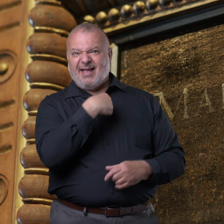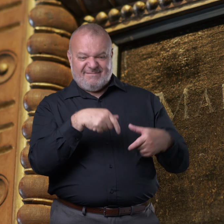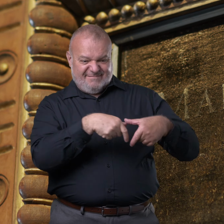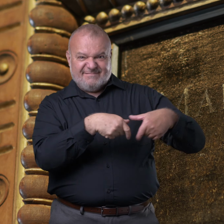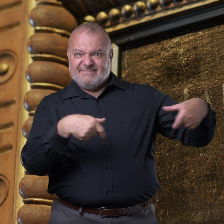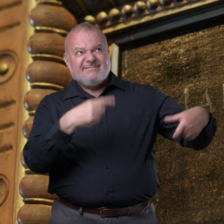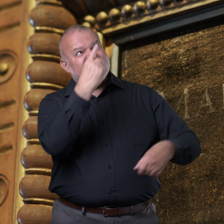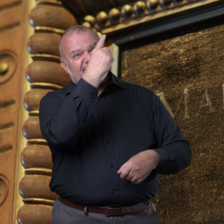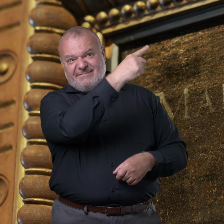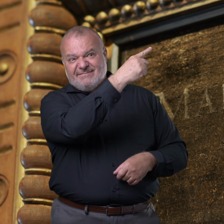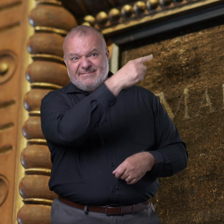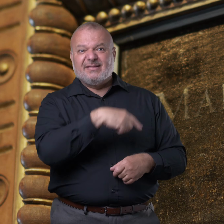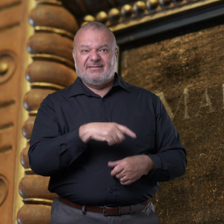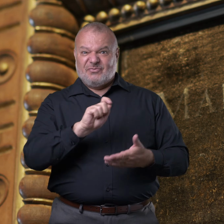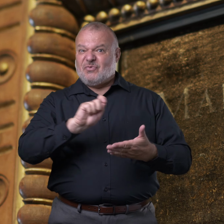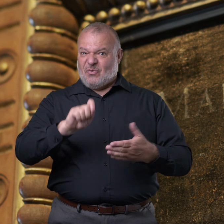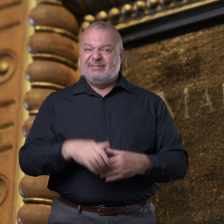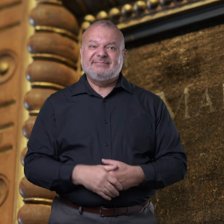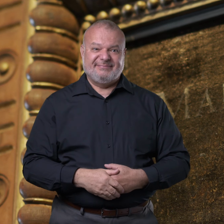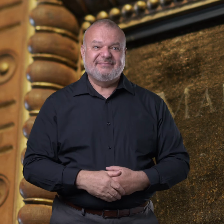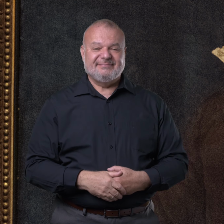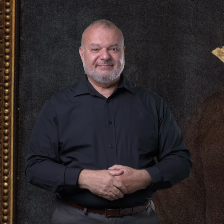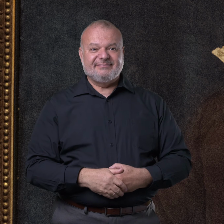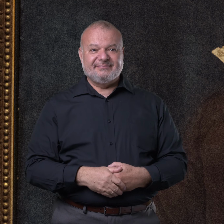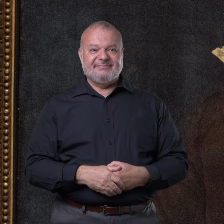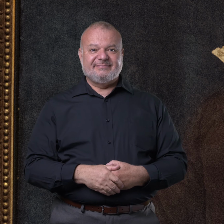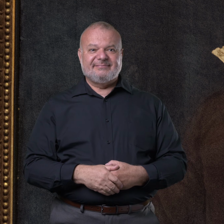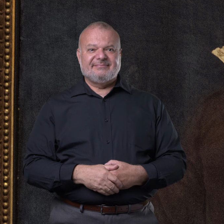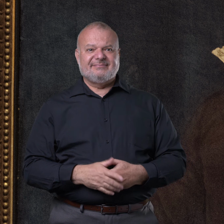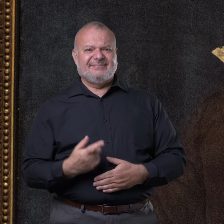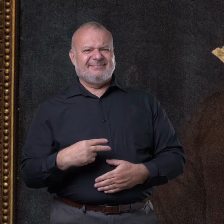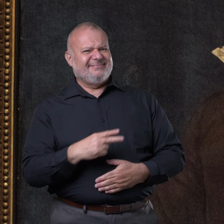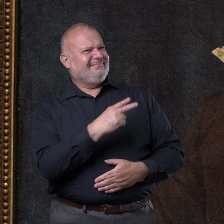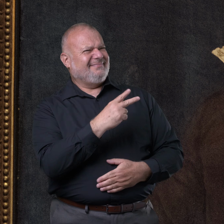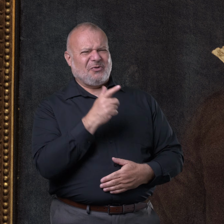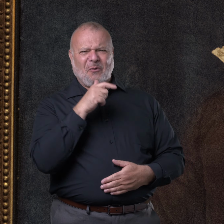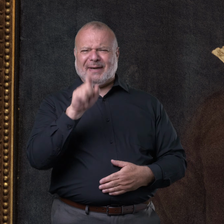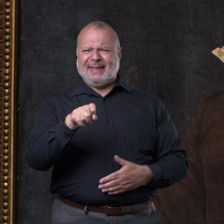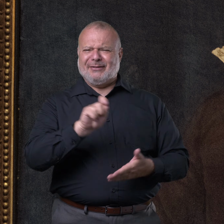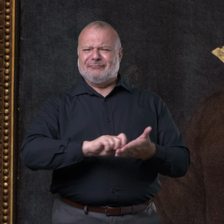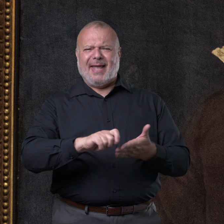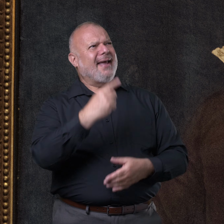It seems quite unnecessary to identify this woman.